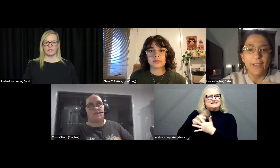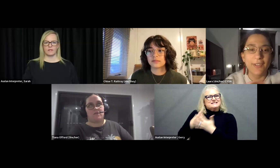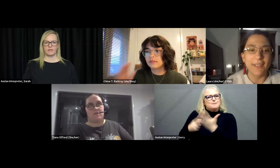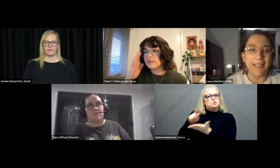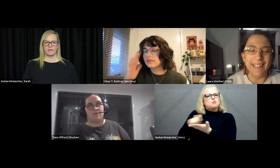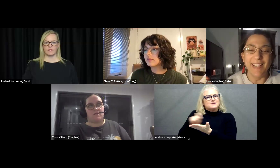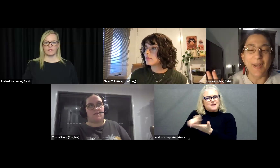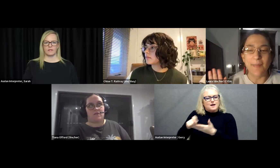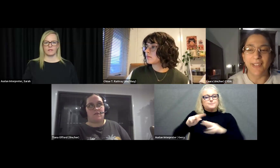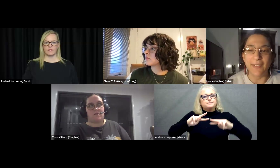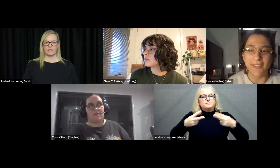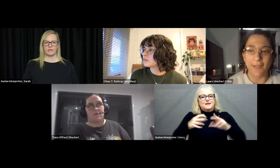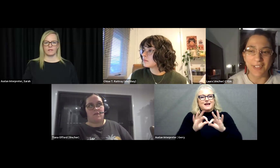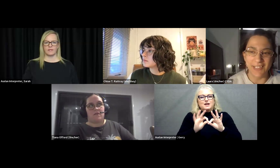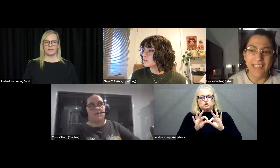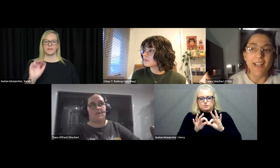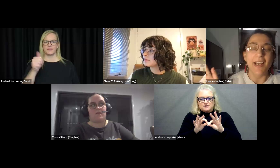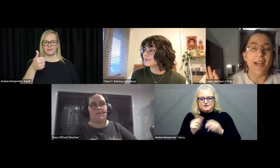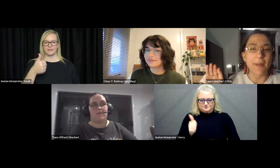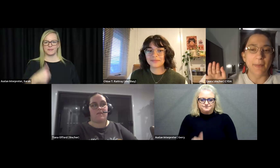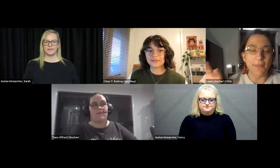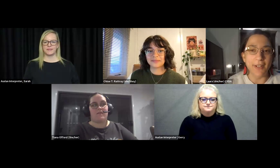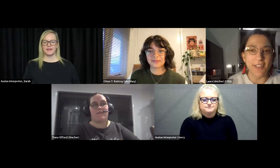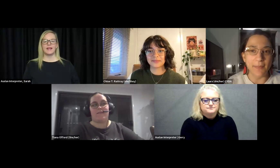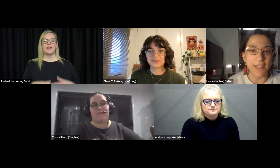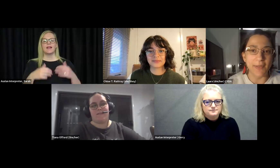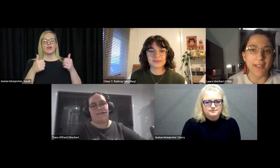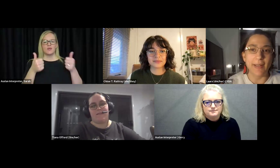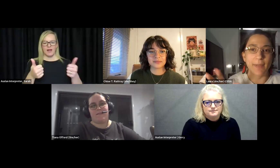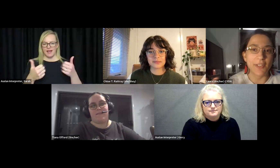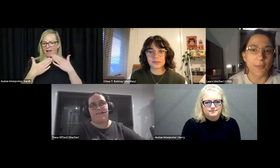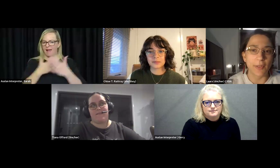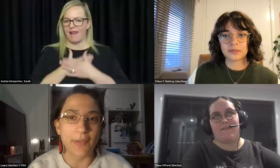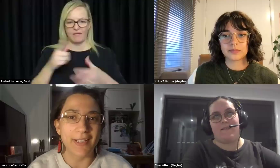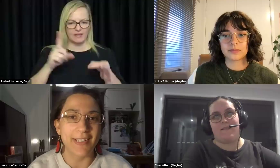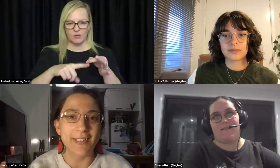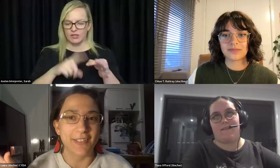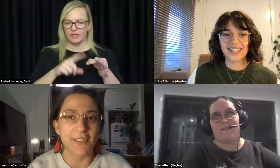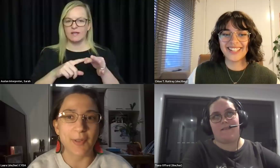Laura: Love this question. Before I jump into it I am going to do what Chloe did and just do